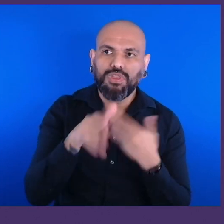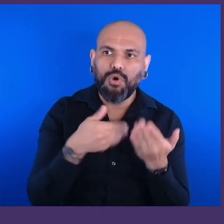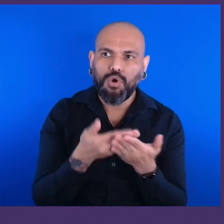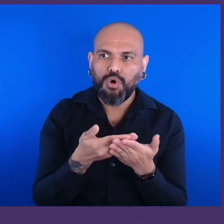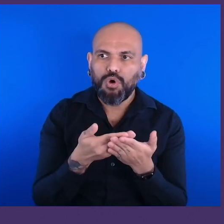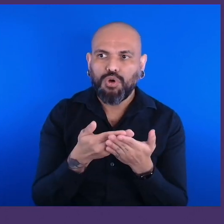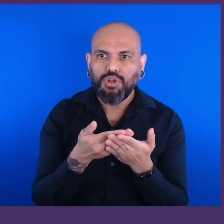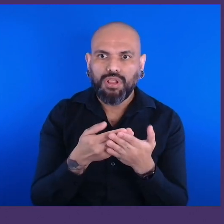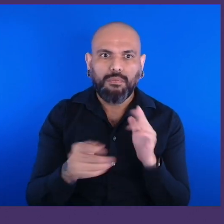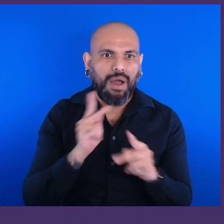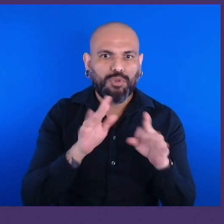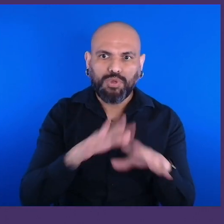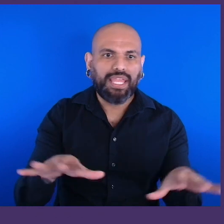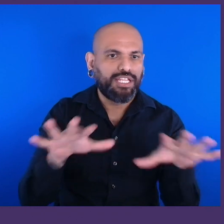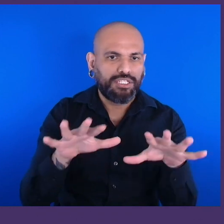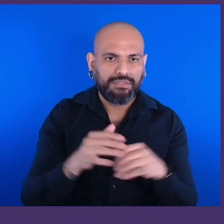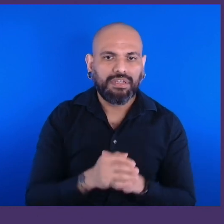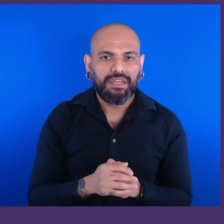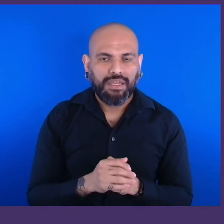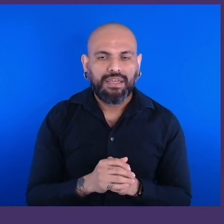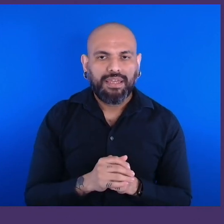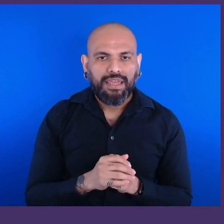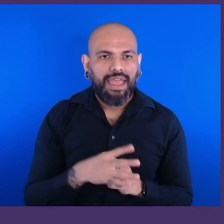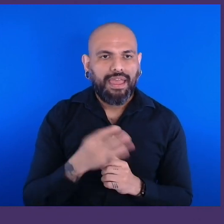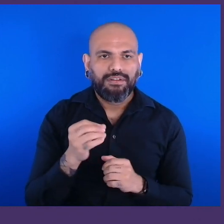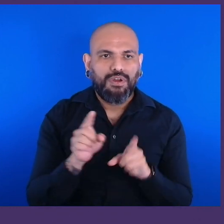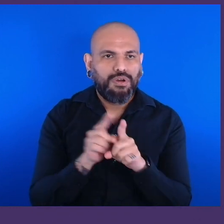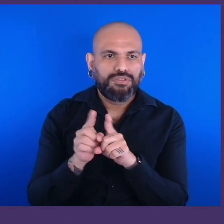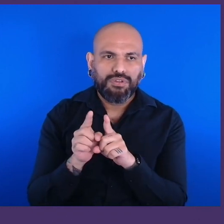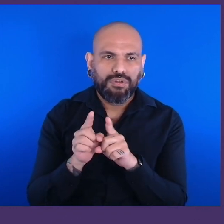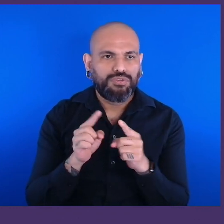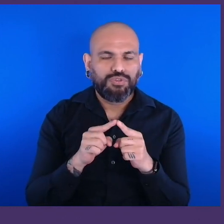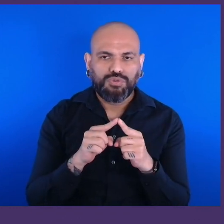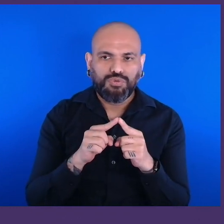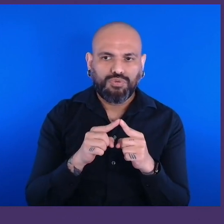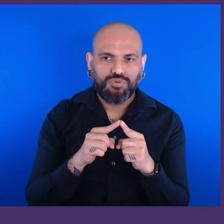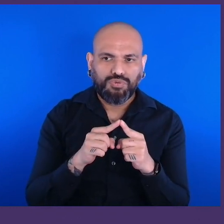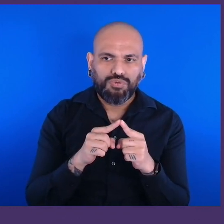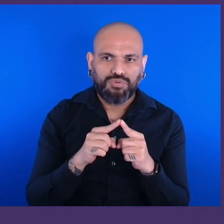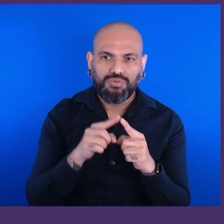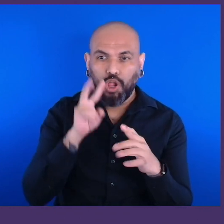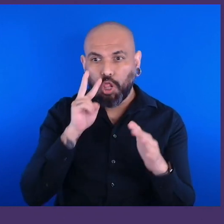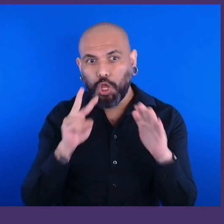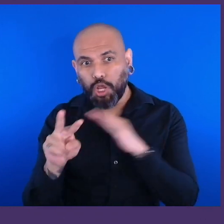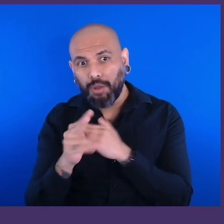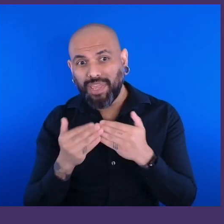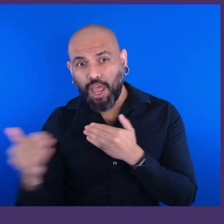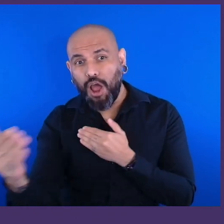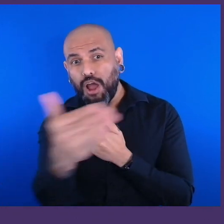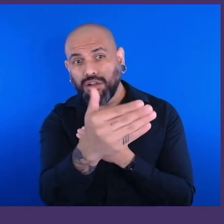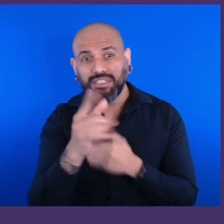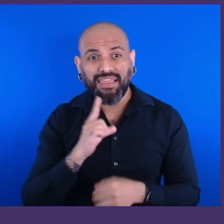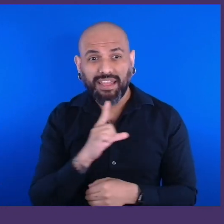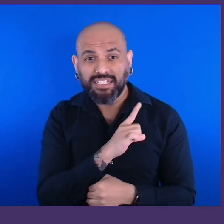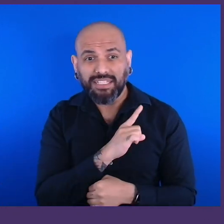I would dare even to invite to look beyond the legislation to other products and services not